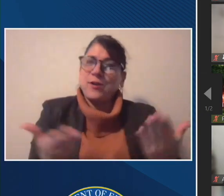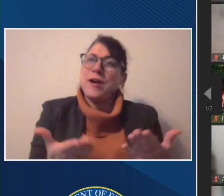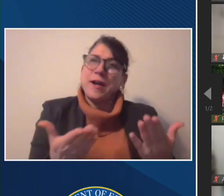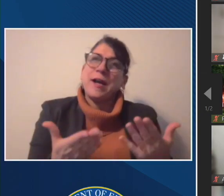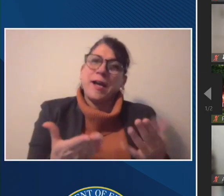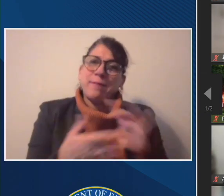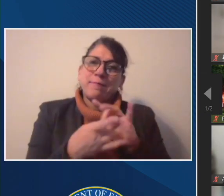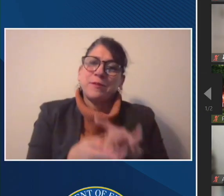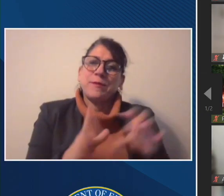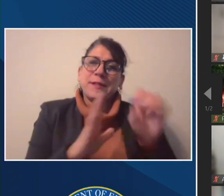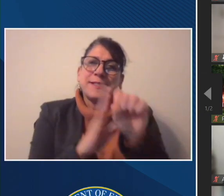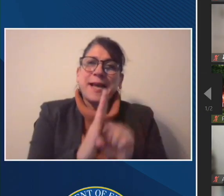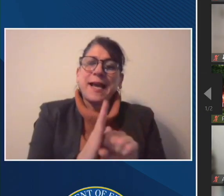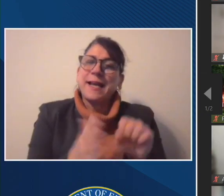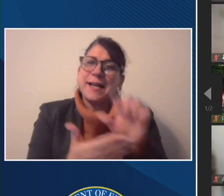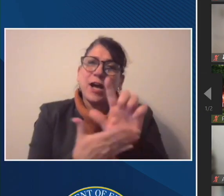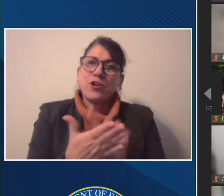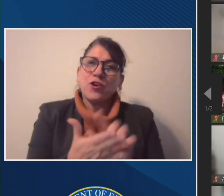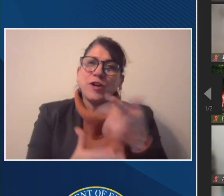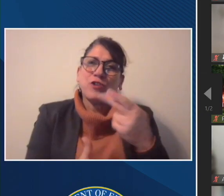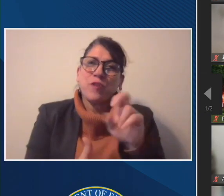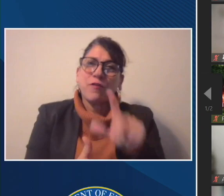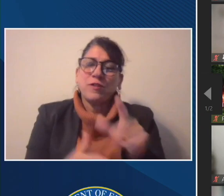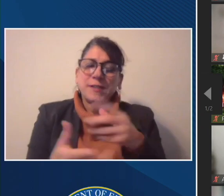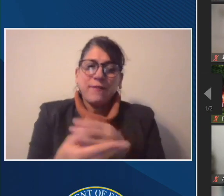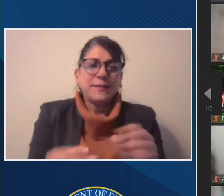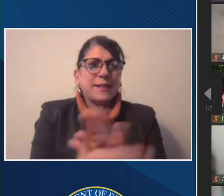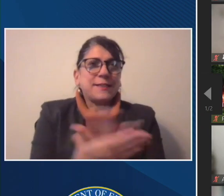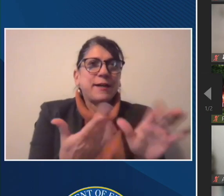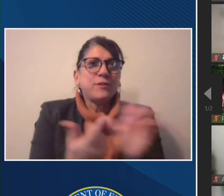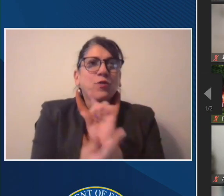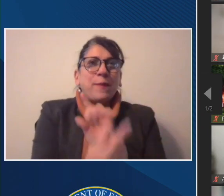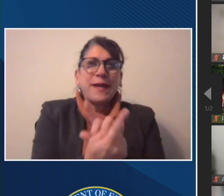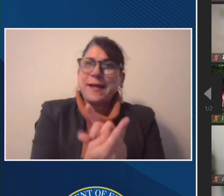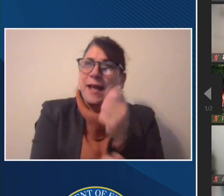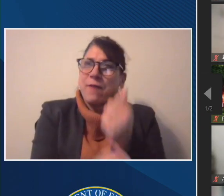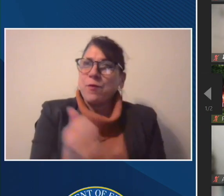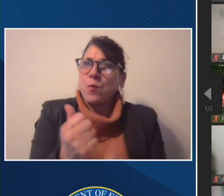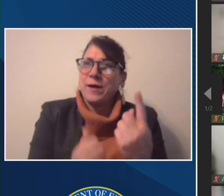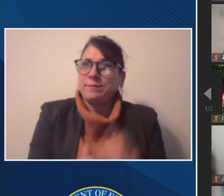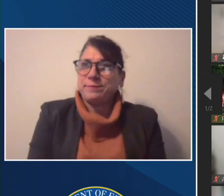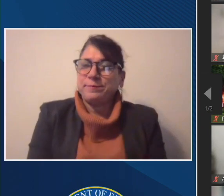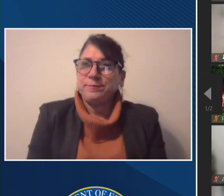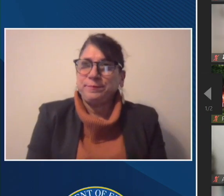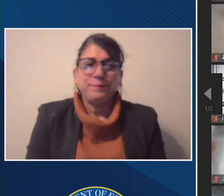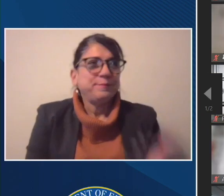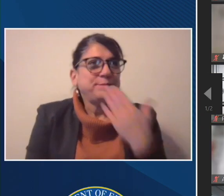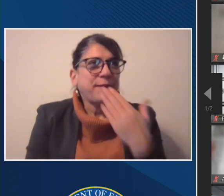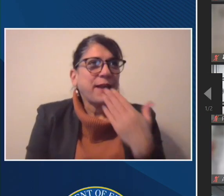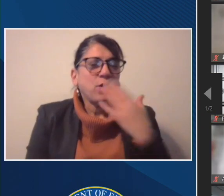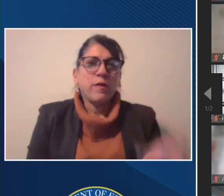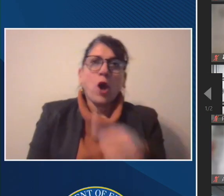Nice to meet everyone. Thank you. The alternate position for state